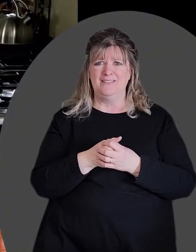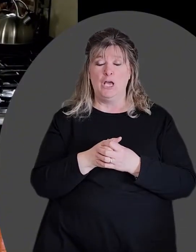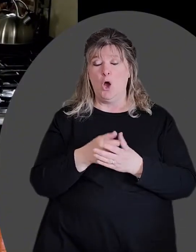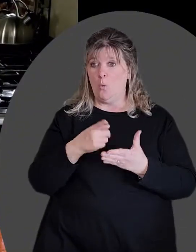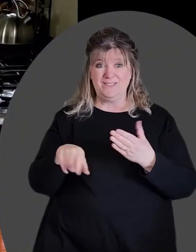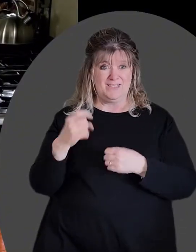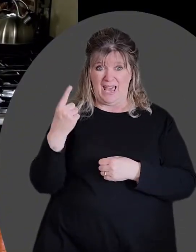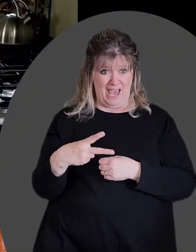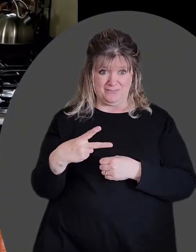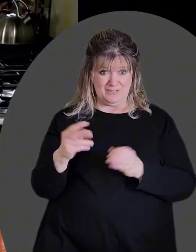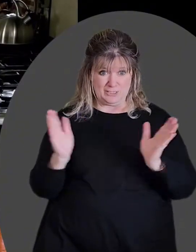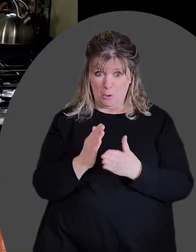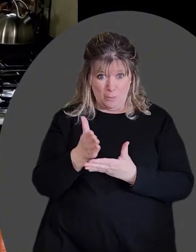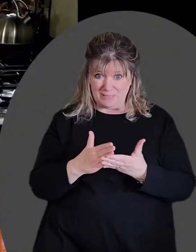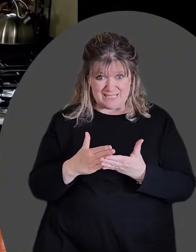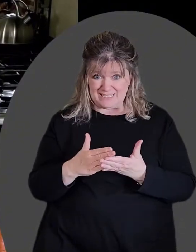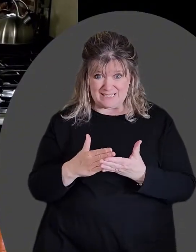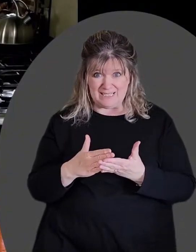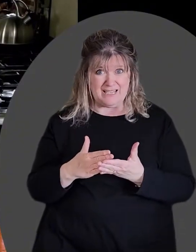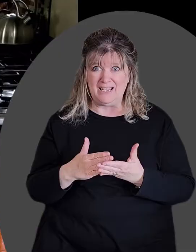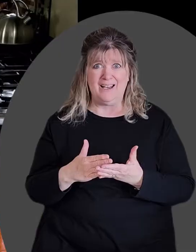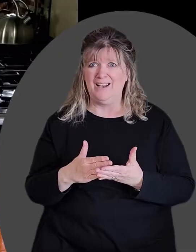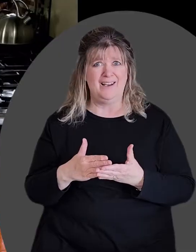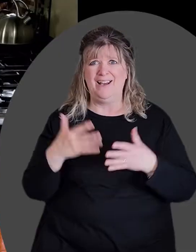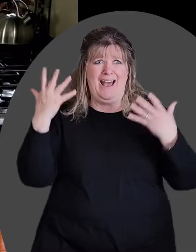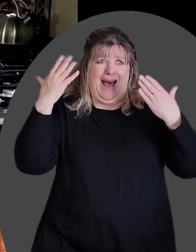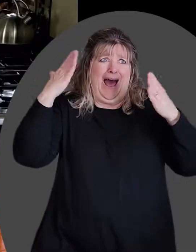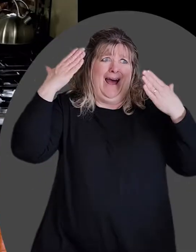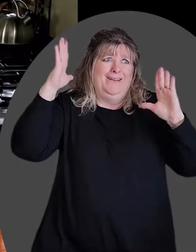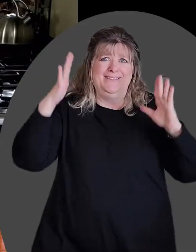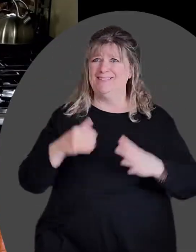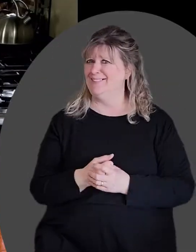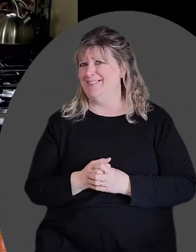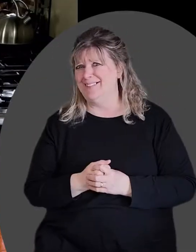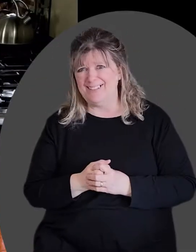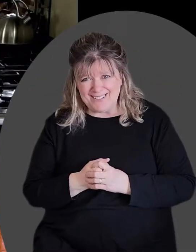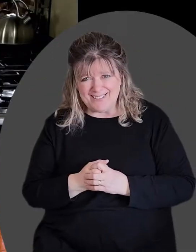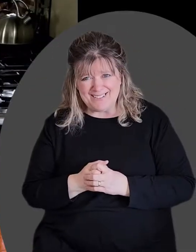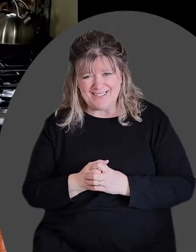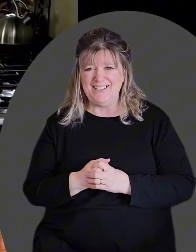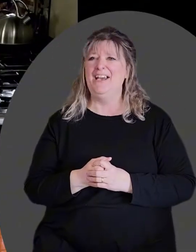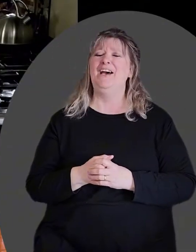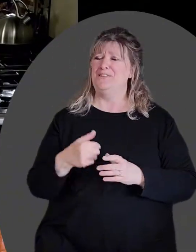1/2 of a small piece of horse radish I don't know so I'm just guessing